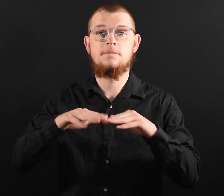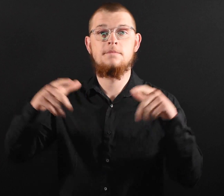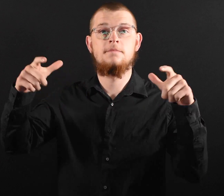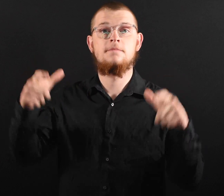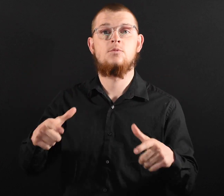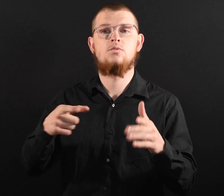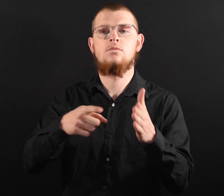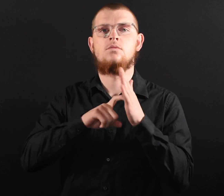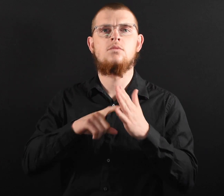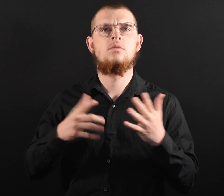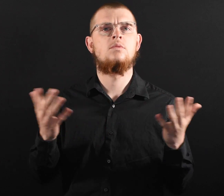Public pool requirements